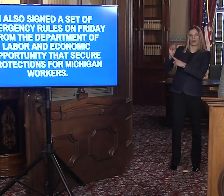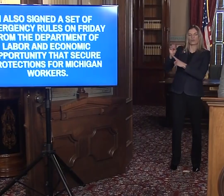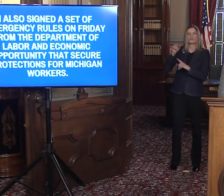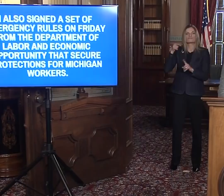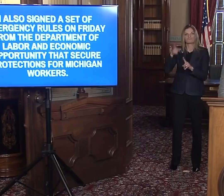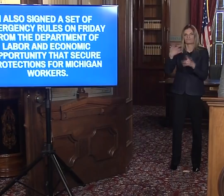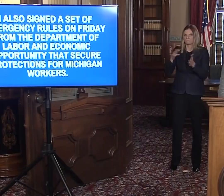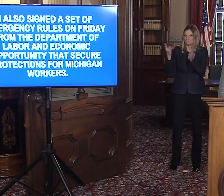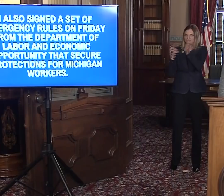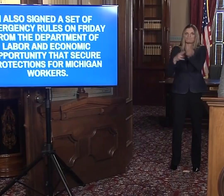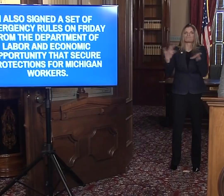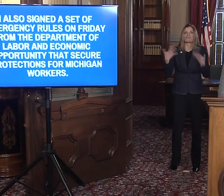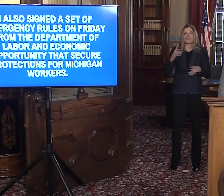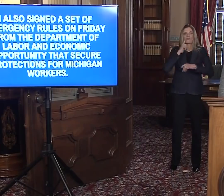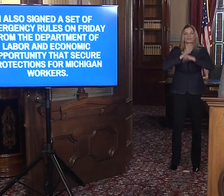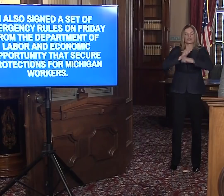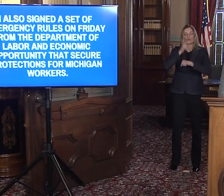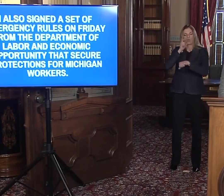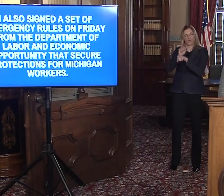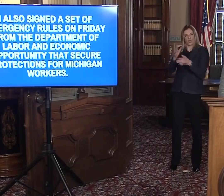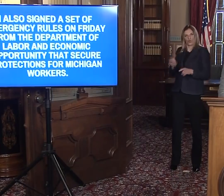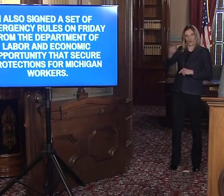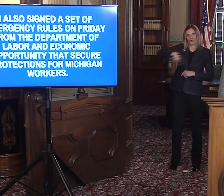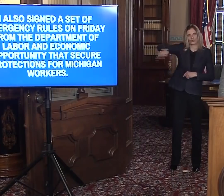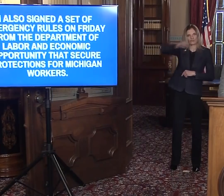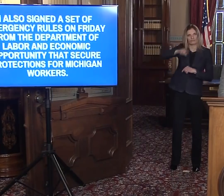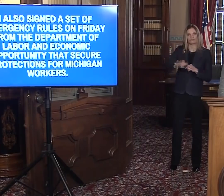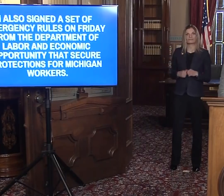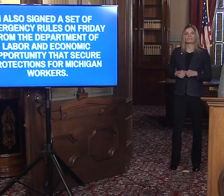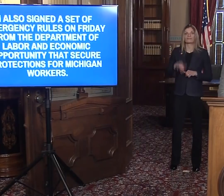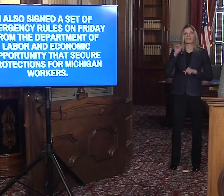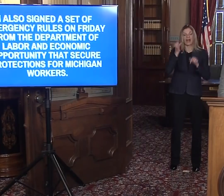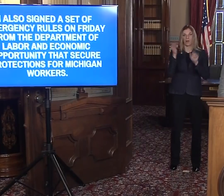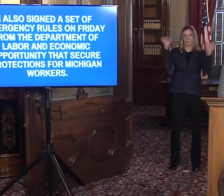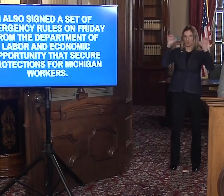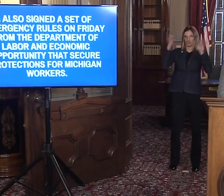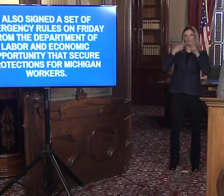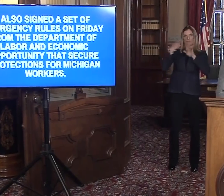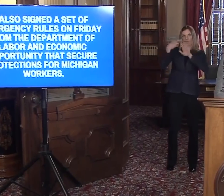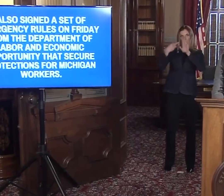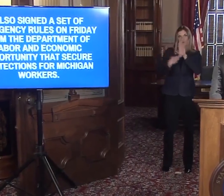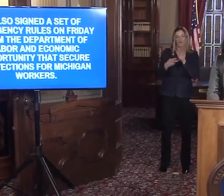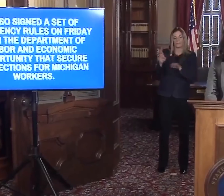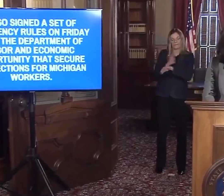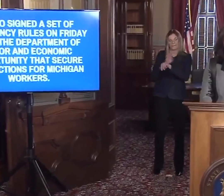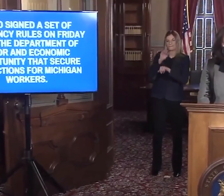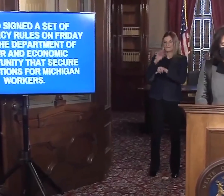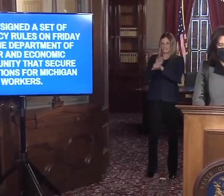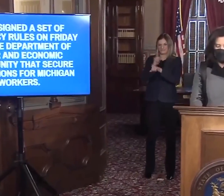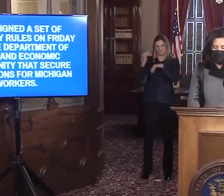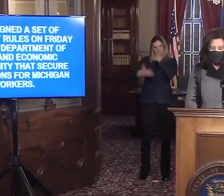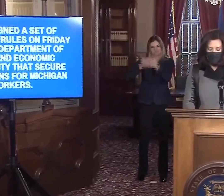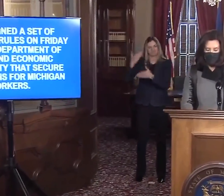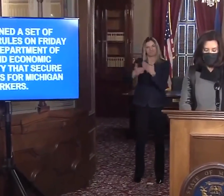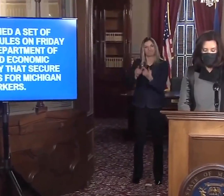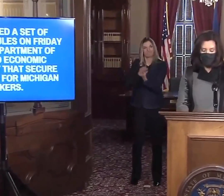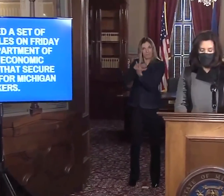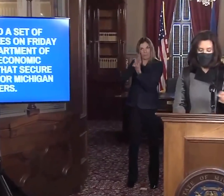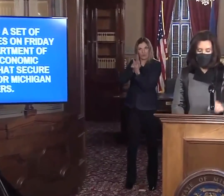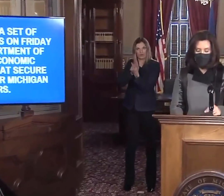DEPARTMENT OF LABOR AND ECONOMIC OPPORTUNITY TO SECURE PROTECTIONS FOR MICHIGAN WORKERS. UNDER THE EMERGENCY RULES,